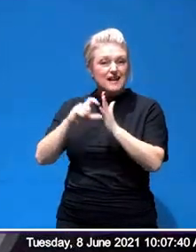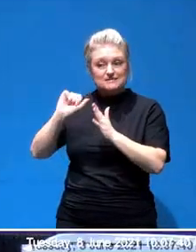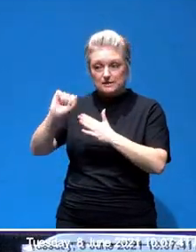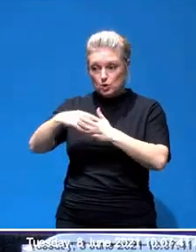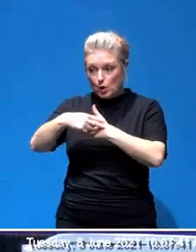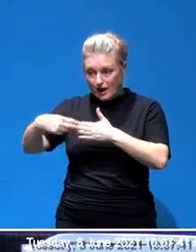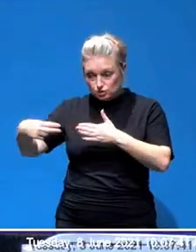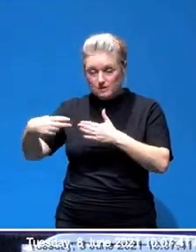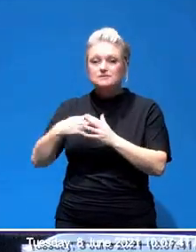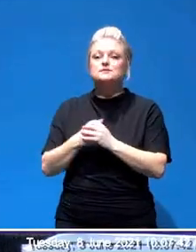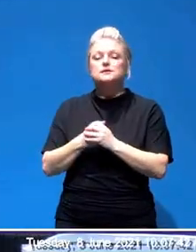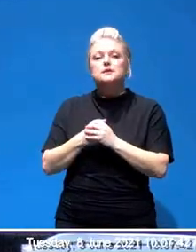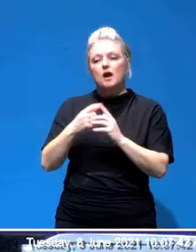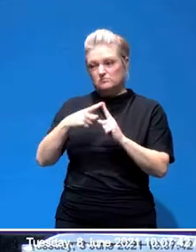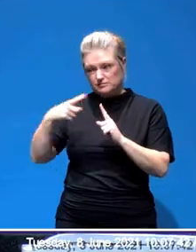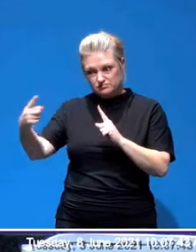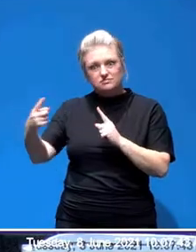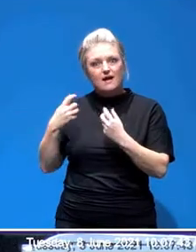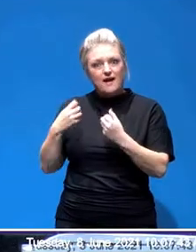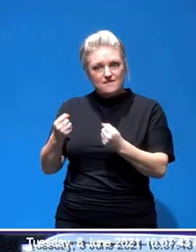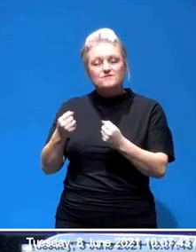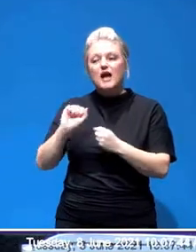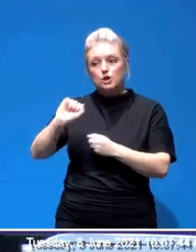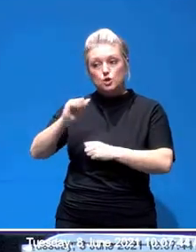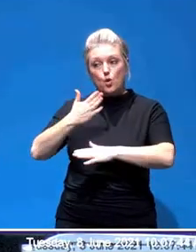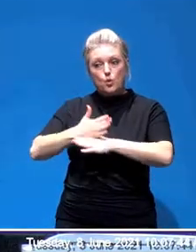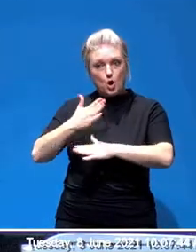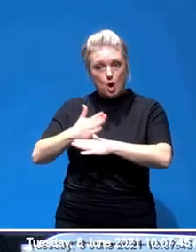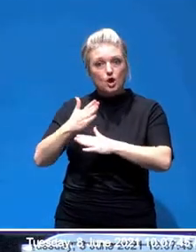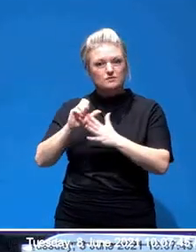You work in the disability sector as an advocate; is that right?